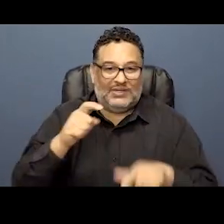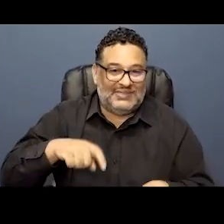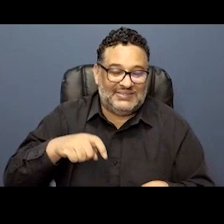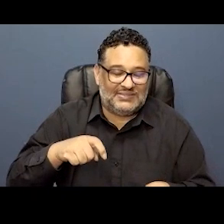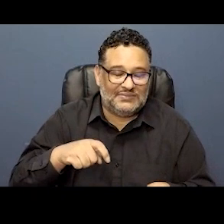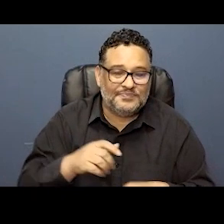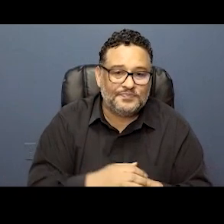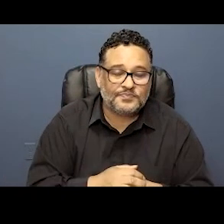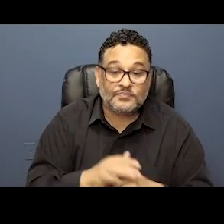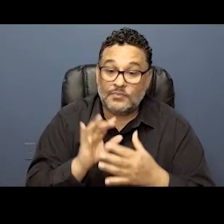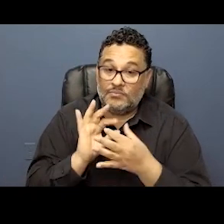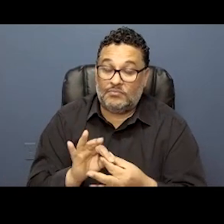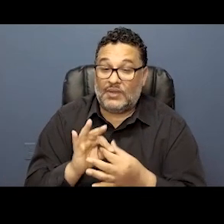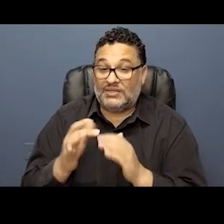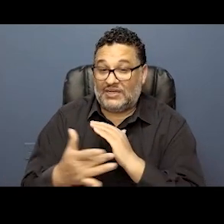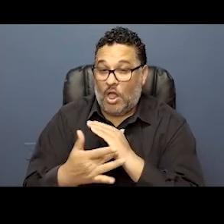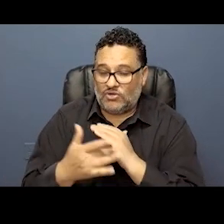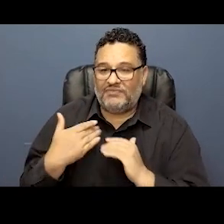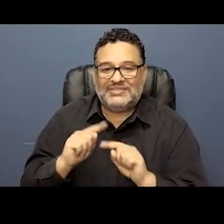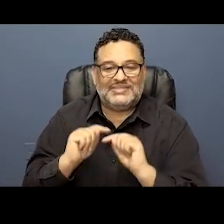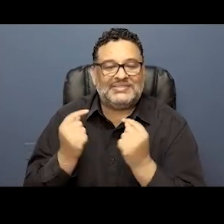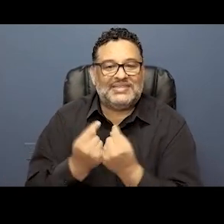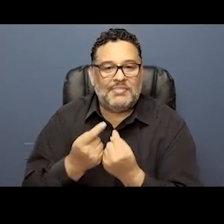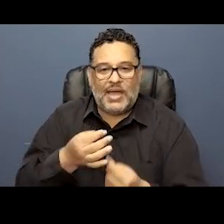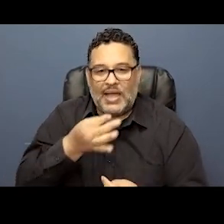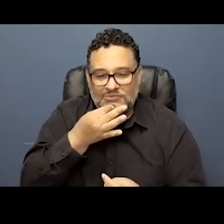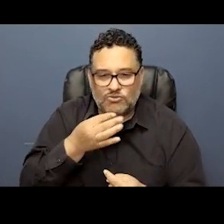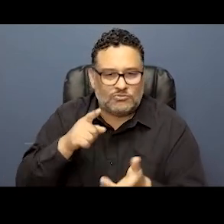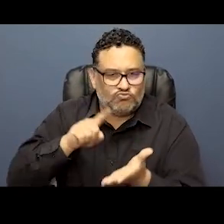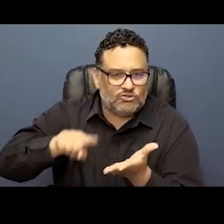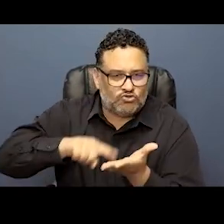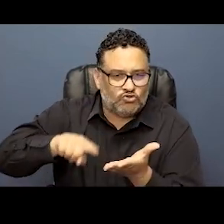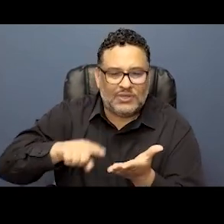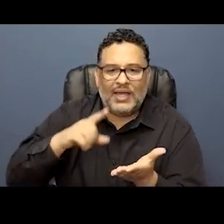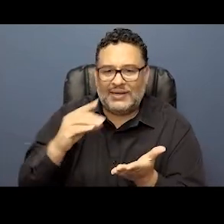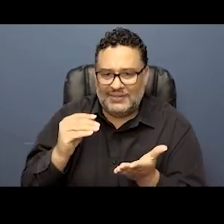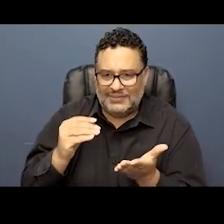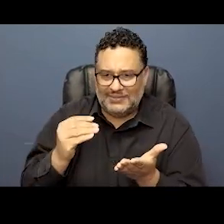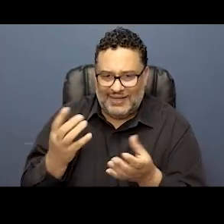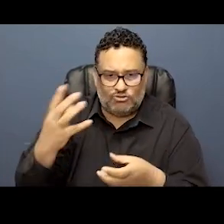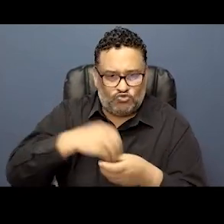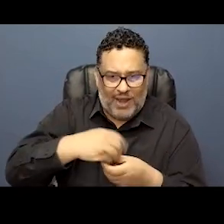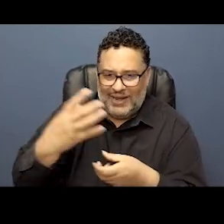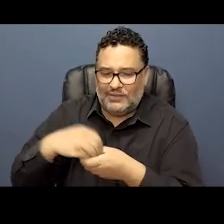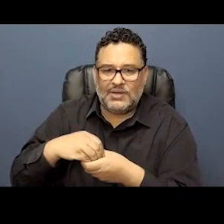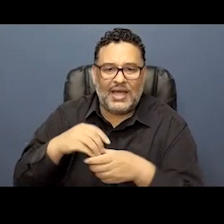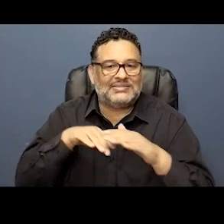accessibility features to ensure full access. Our classrooms will be fully accessible, and